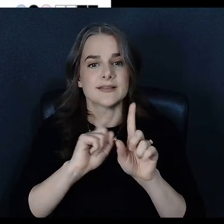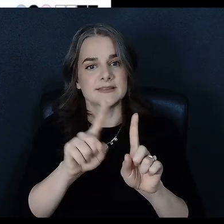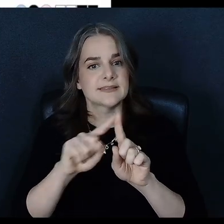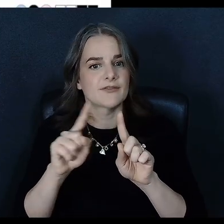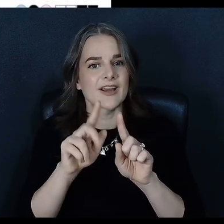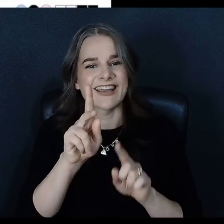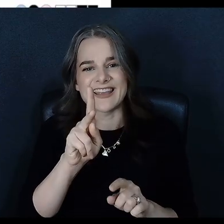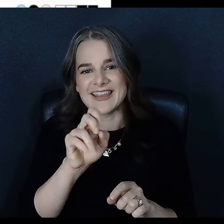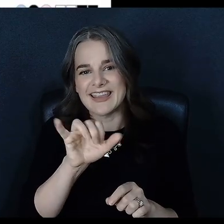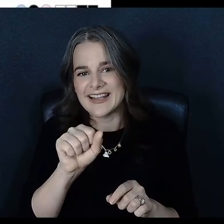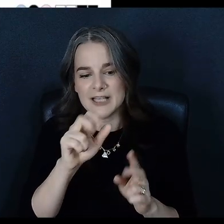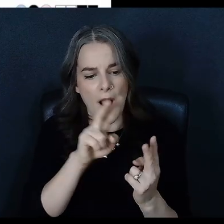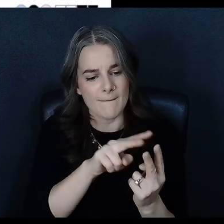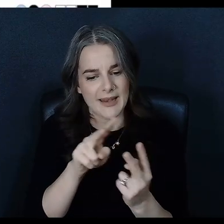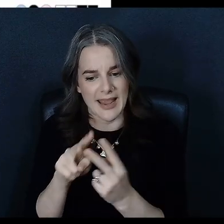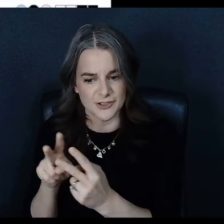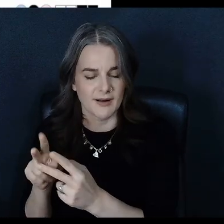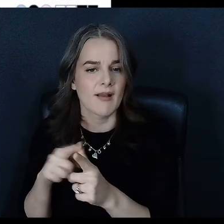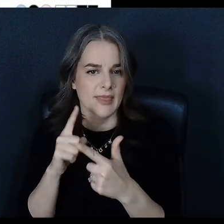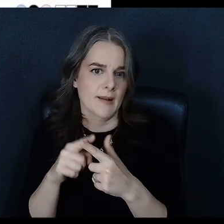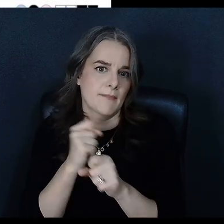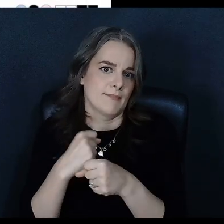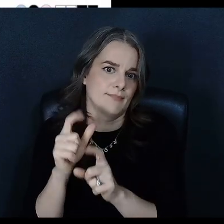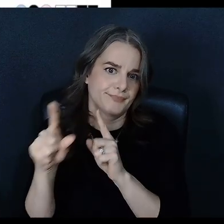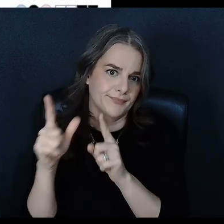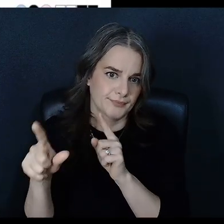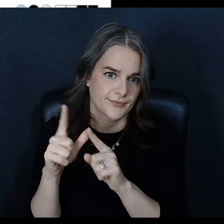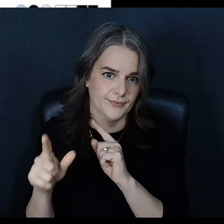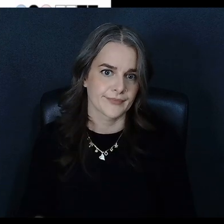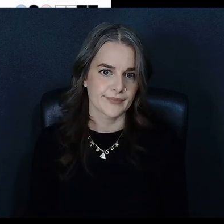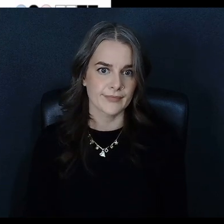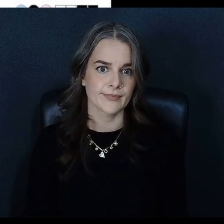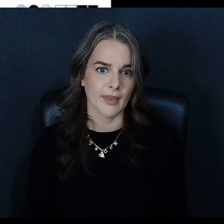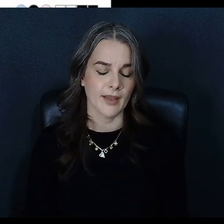where I have to learn something new because it is-- and I've